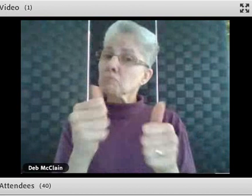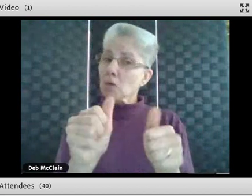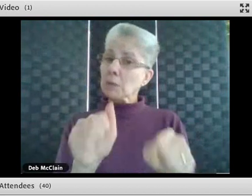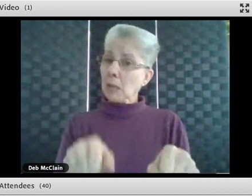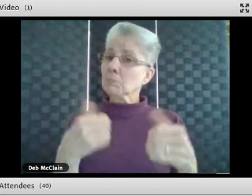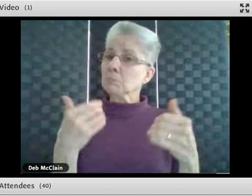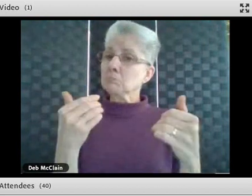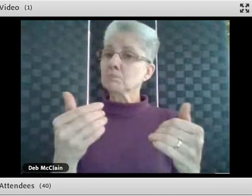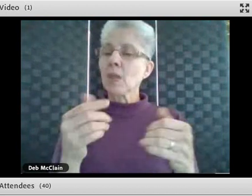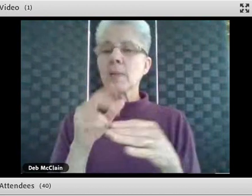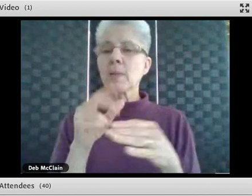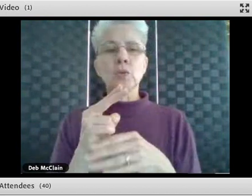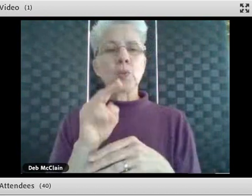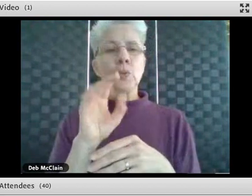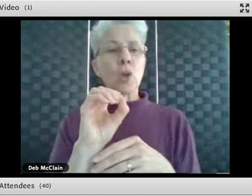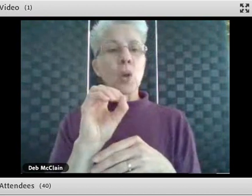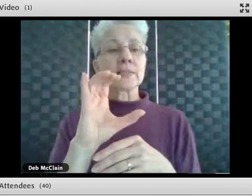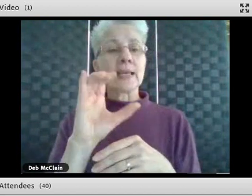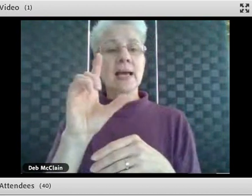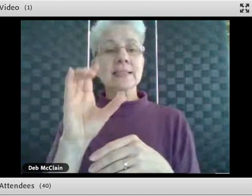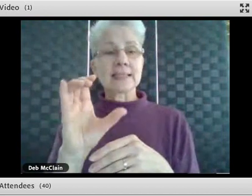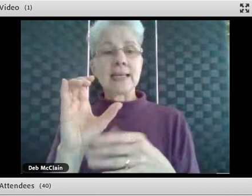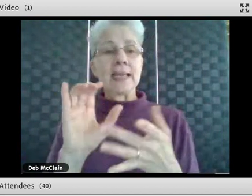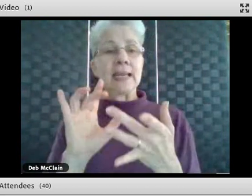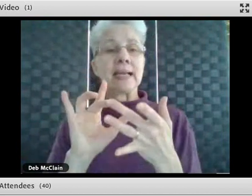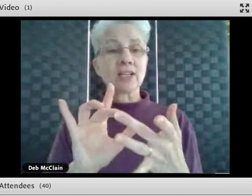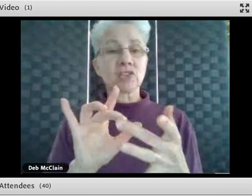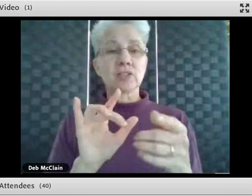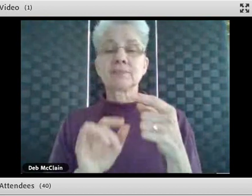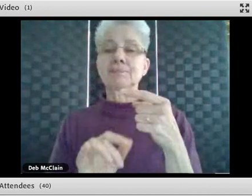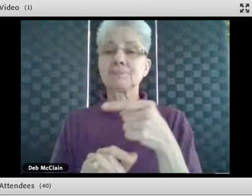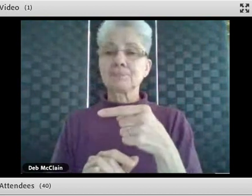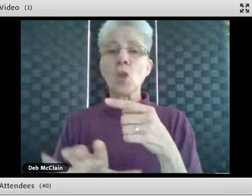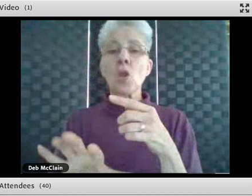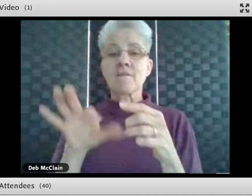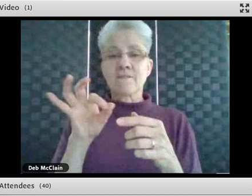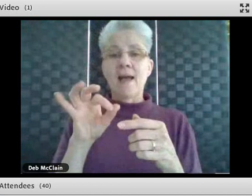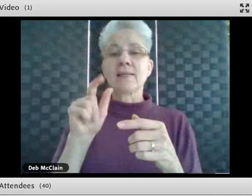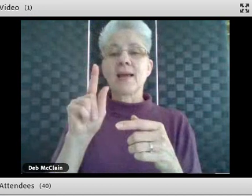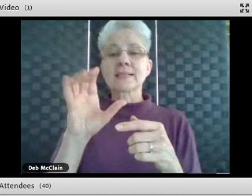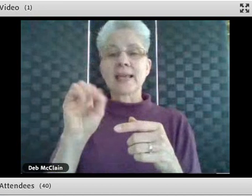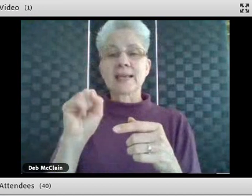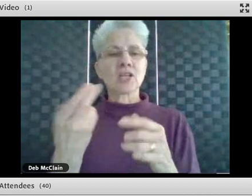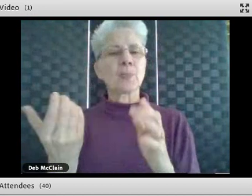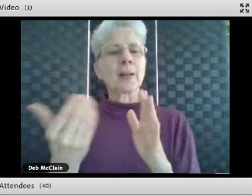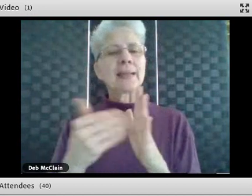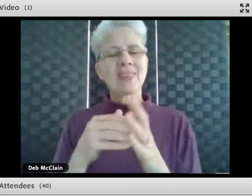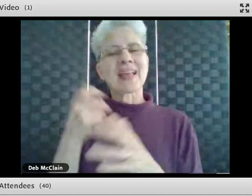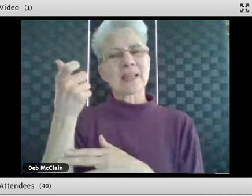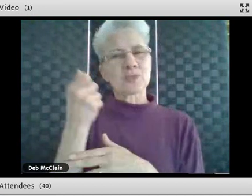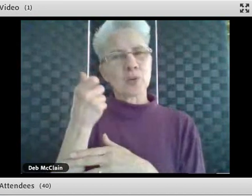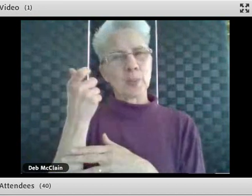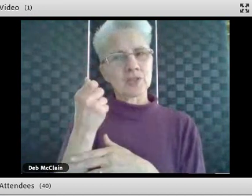But if you use OCLC Connexion, you can also find LCSH there, but that's, once again, also subscription-based.